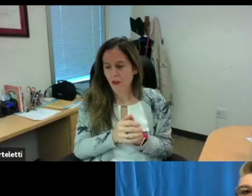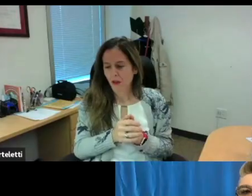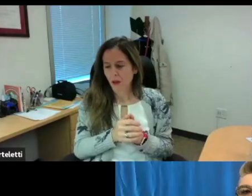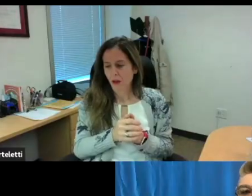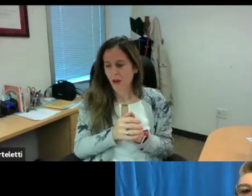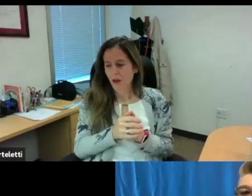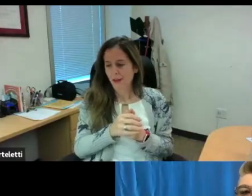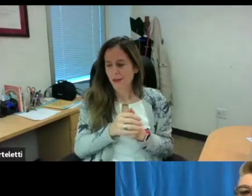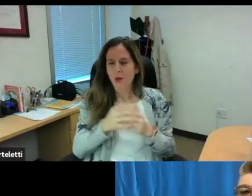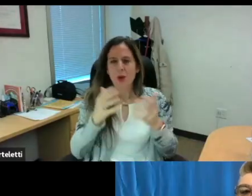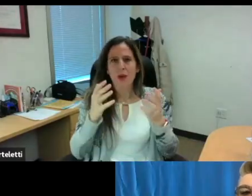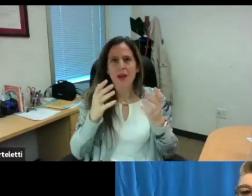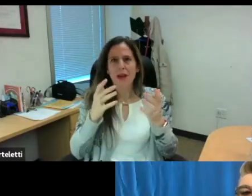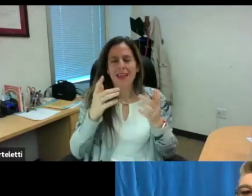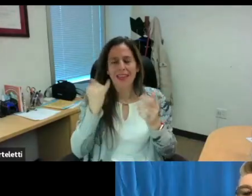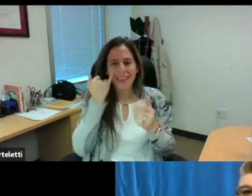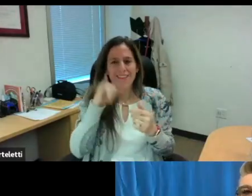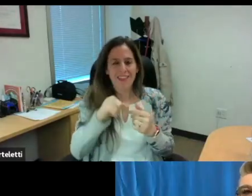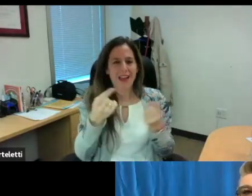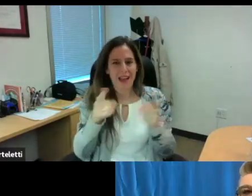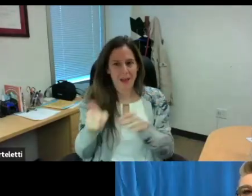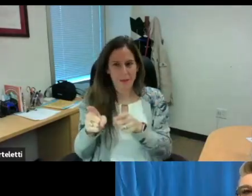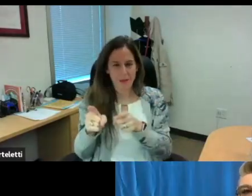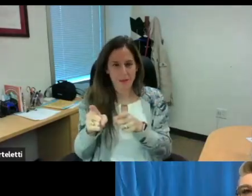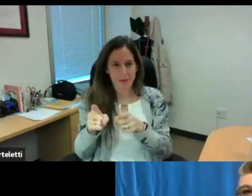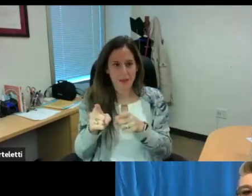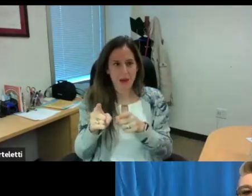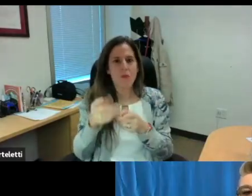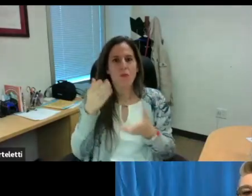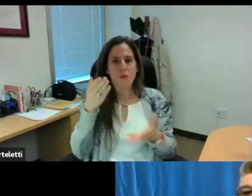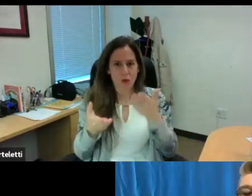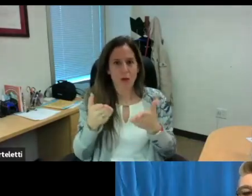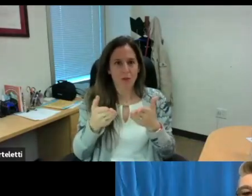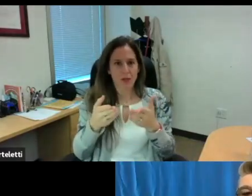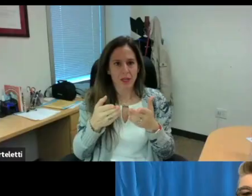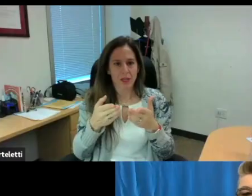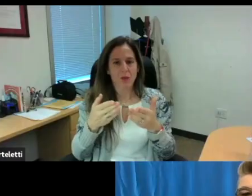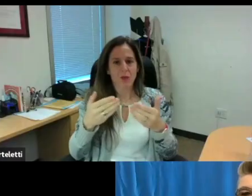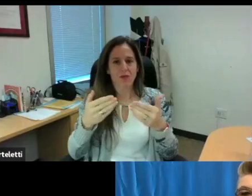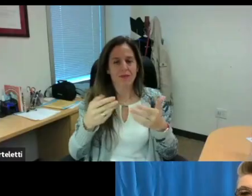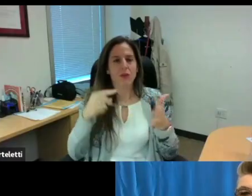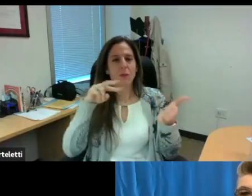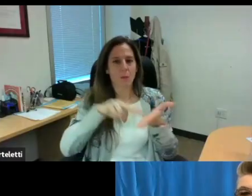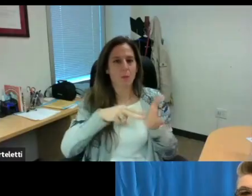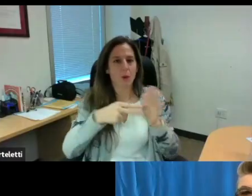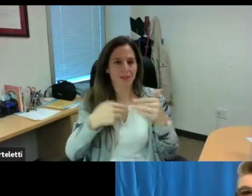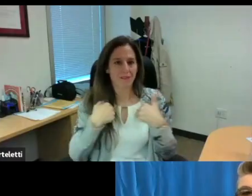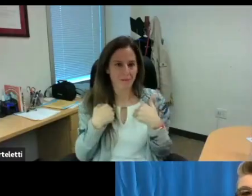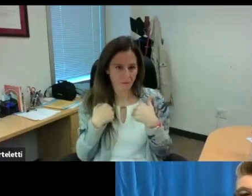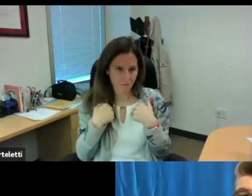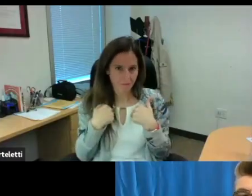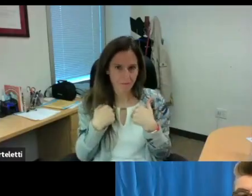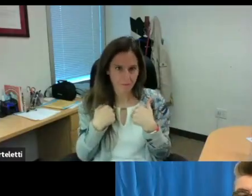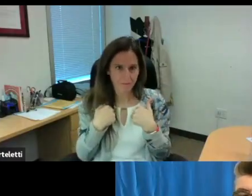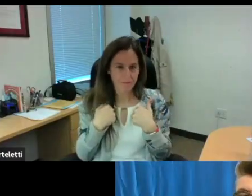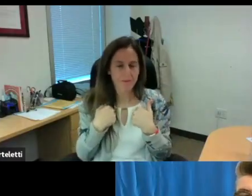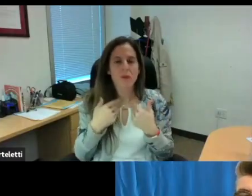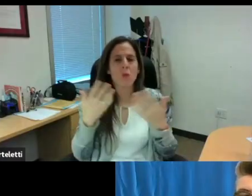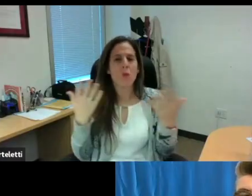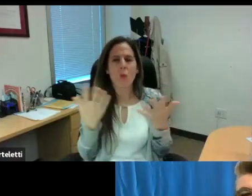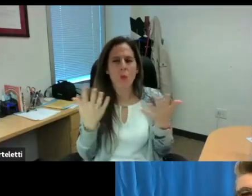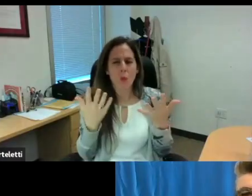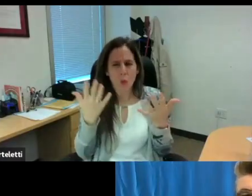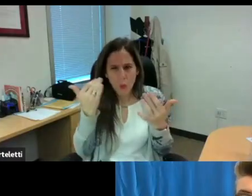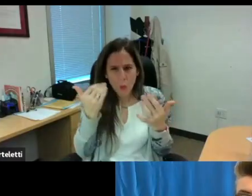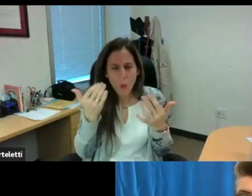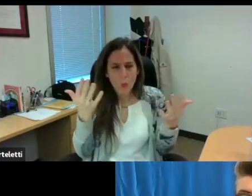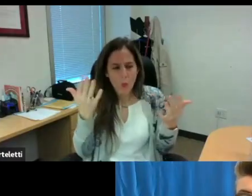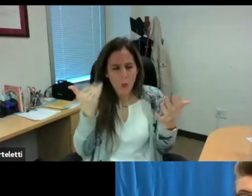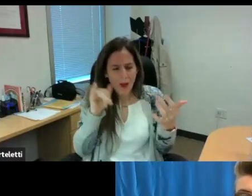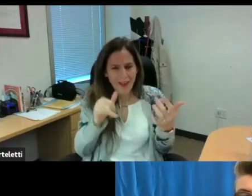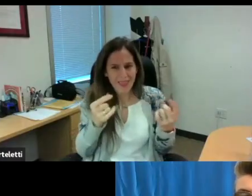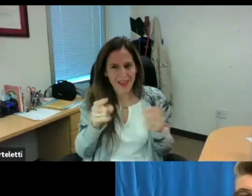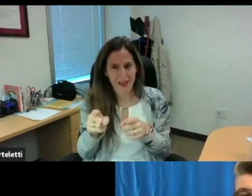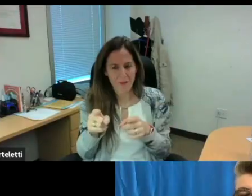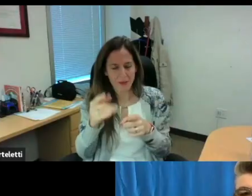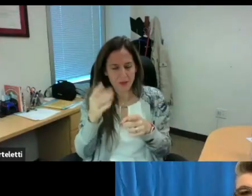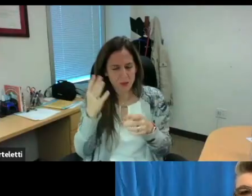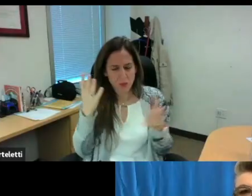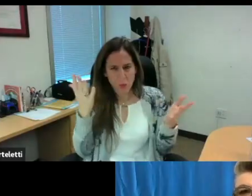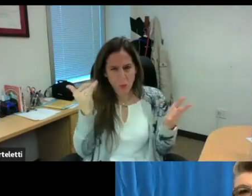children now if that happens uh I'm sure that it has a purpose uh